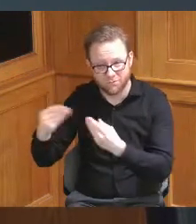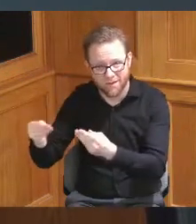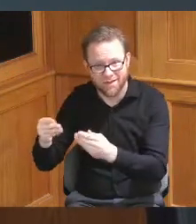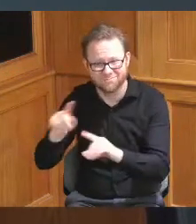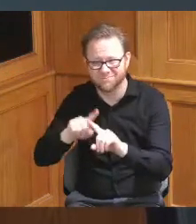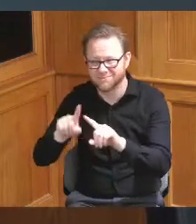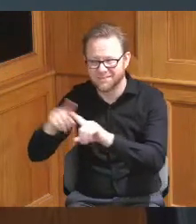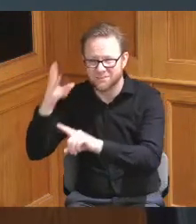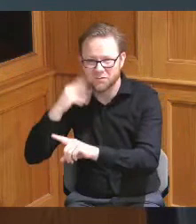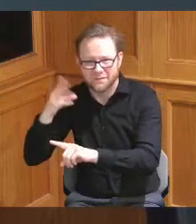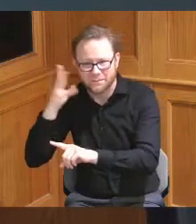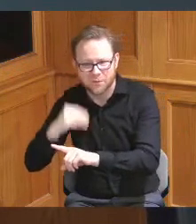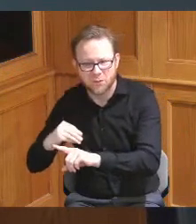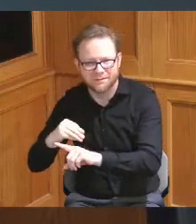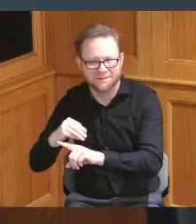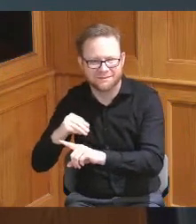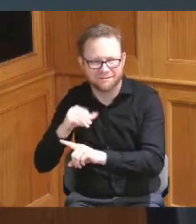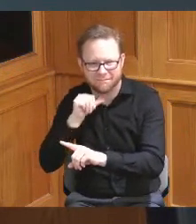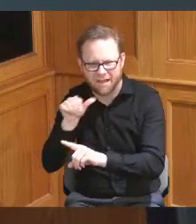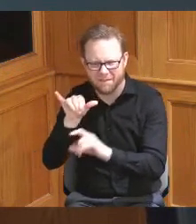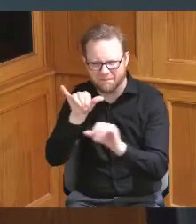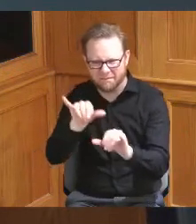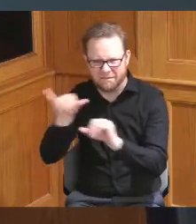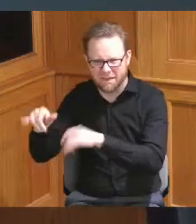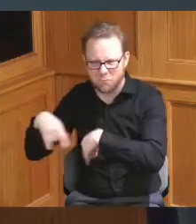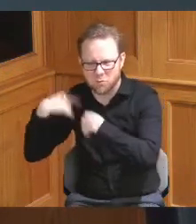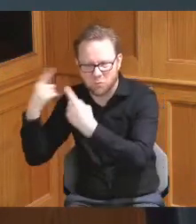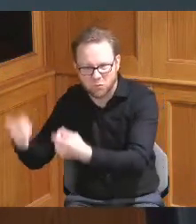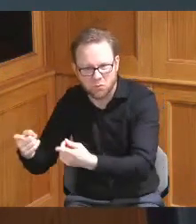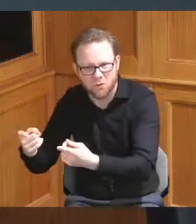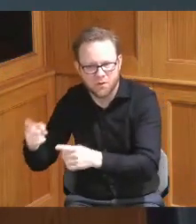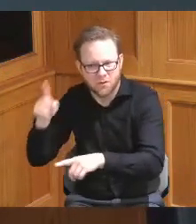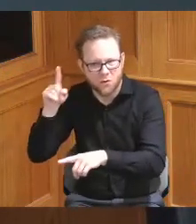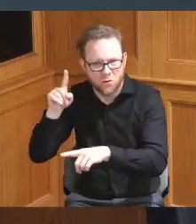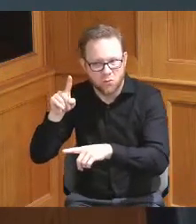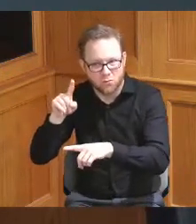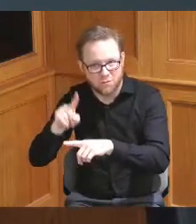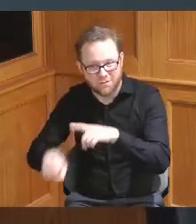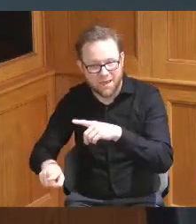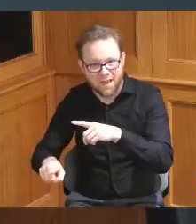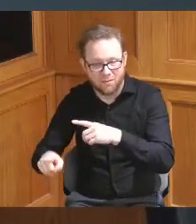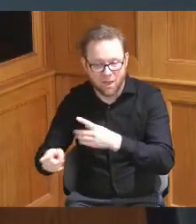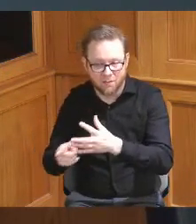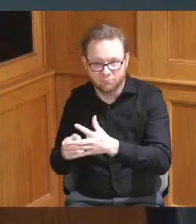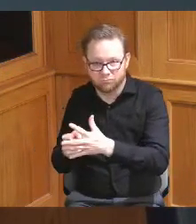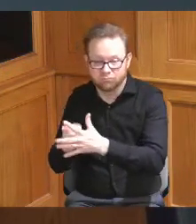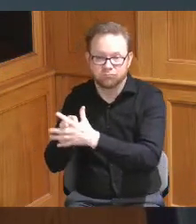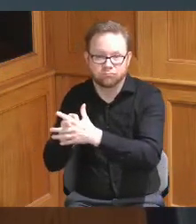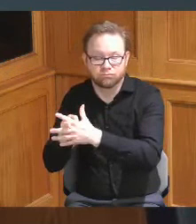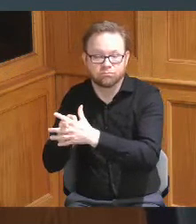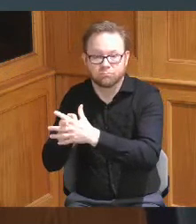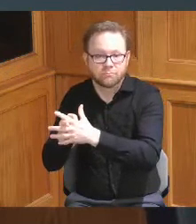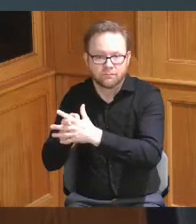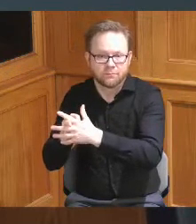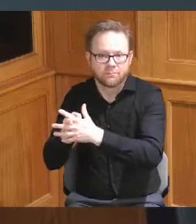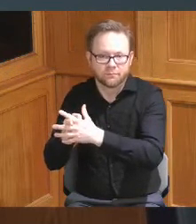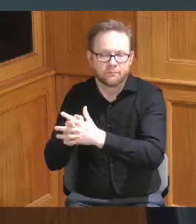what they're exposed to otherwise you can't break the cycle and we are a county that has a number of